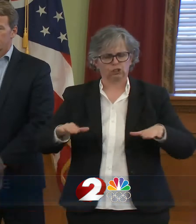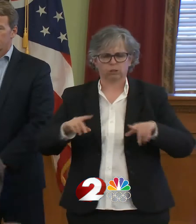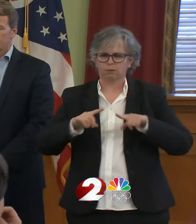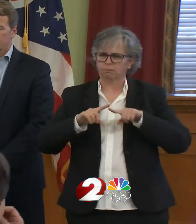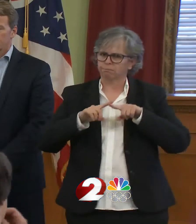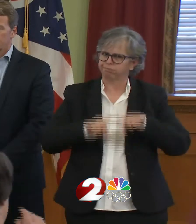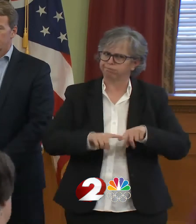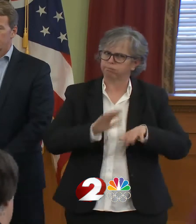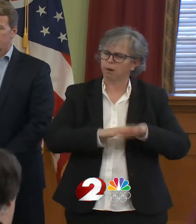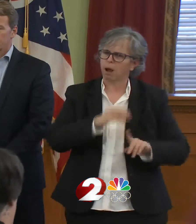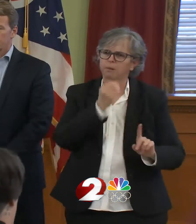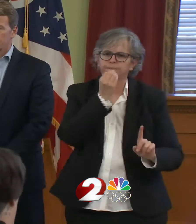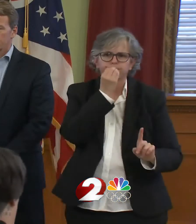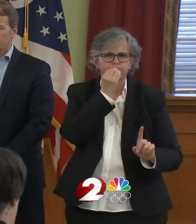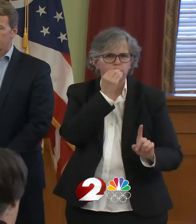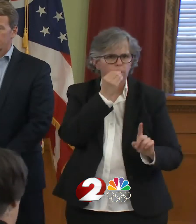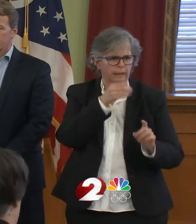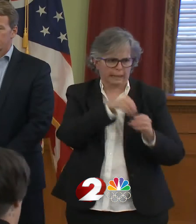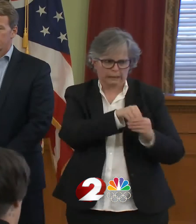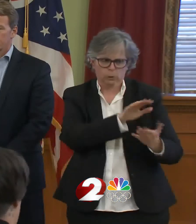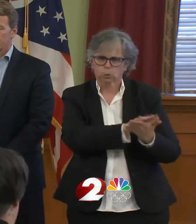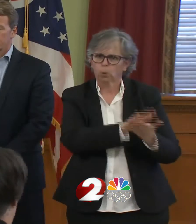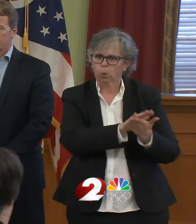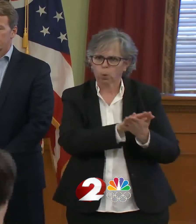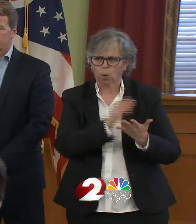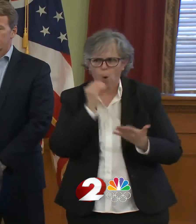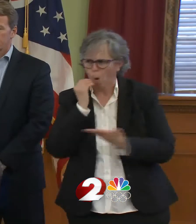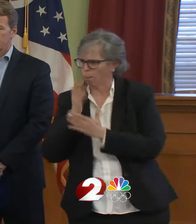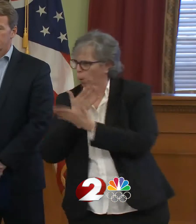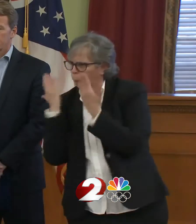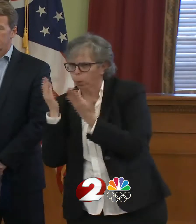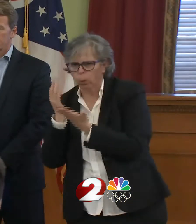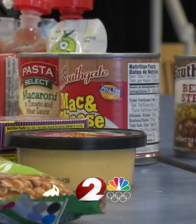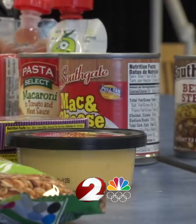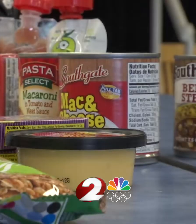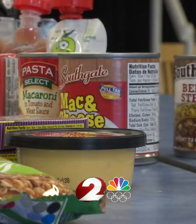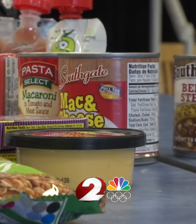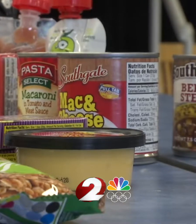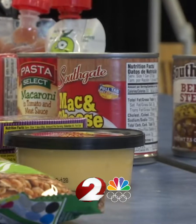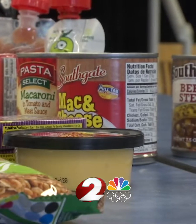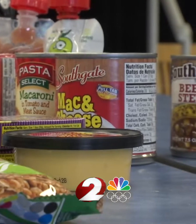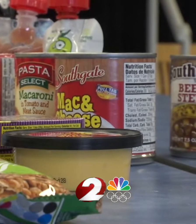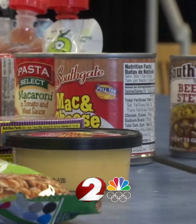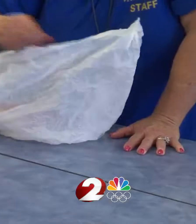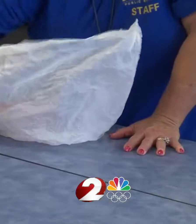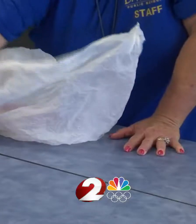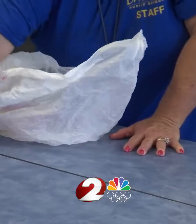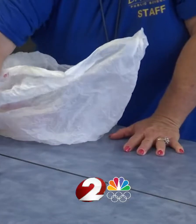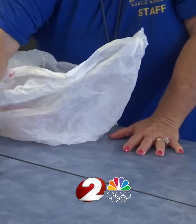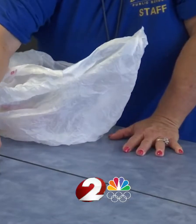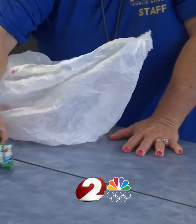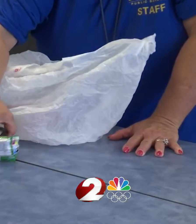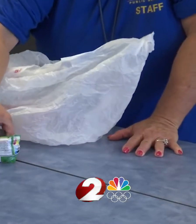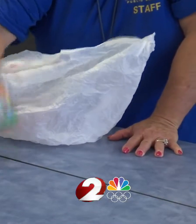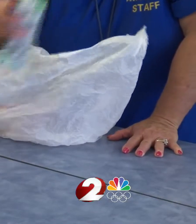EXCLUSIVELY ON THAT FOOD THAT THEY CAN GET FROM SCHOOL. WHEN AND HOW FAMILIES CAN ACCESS